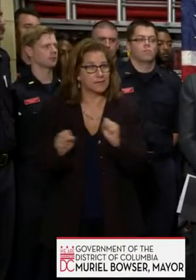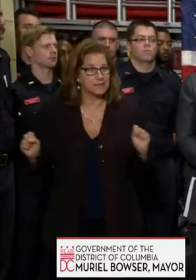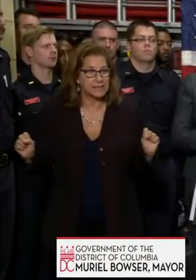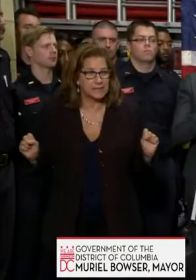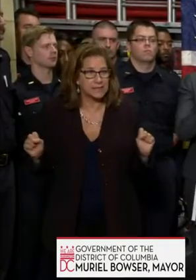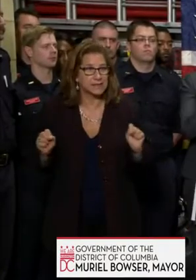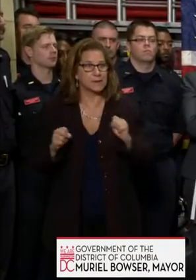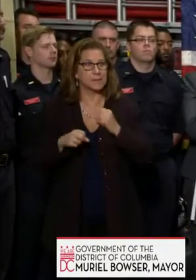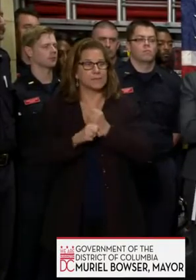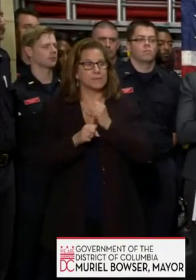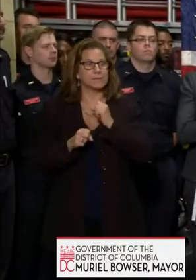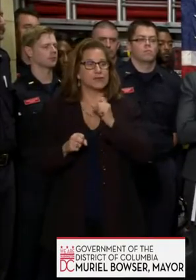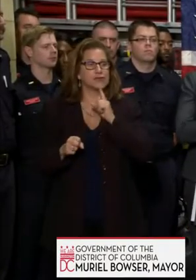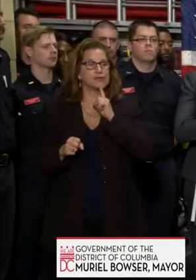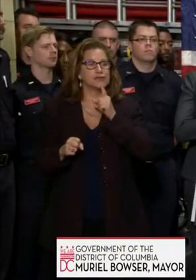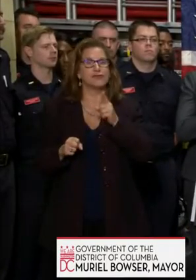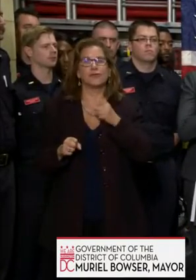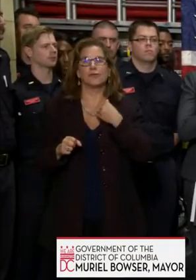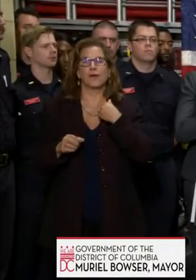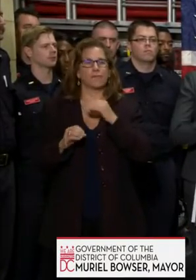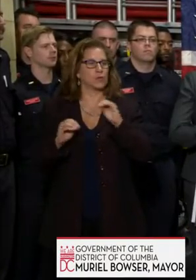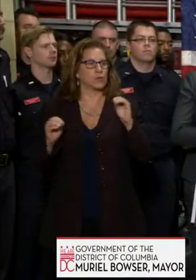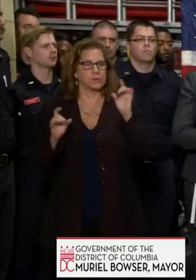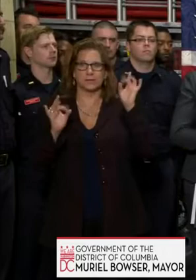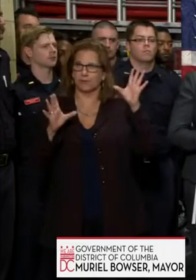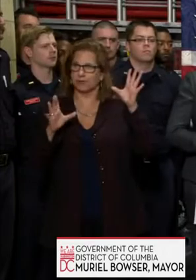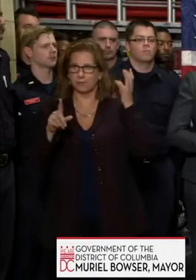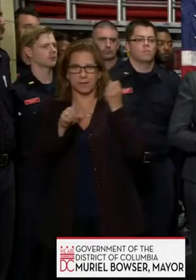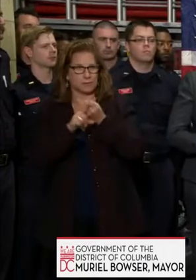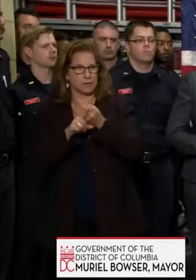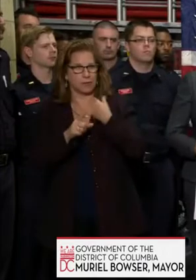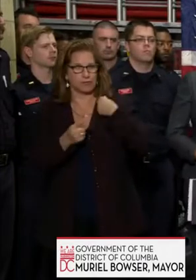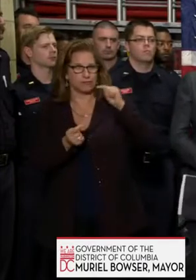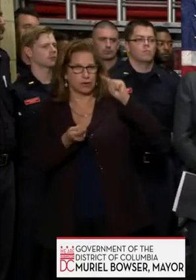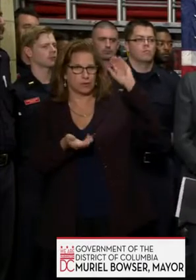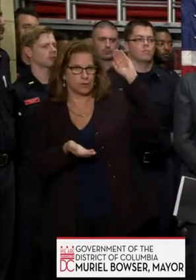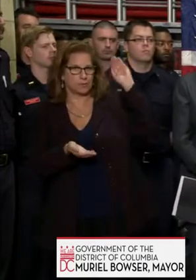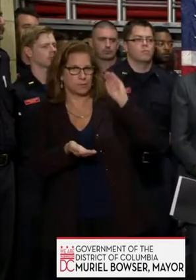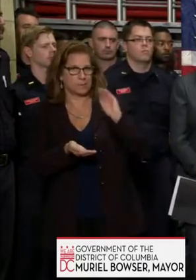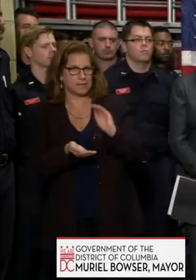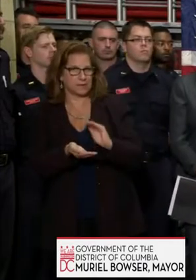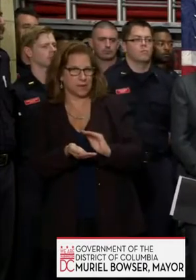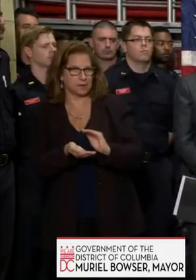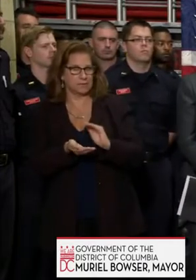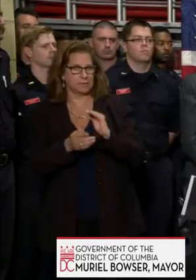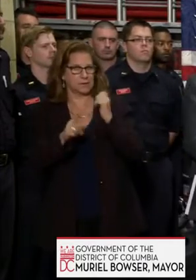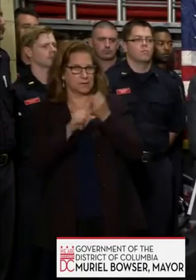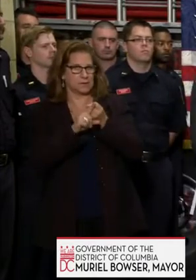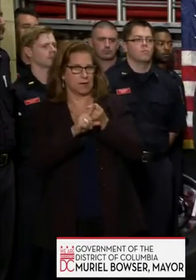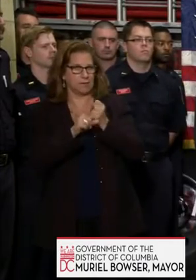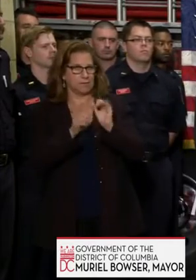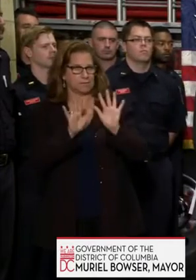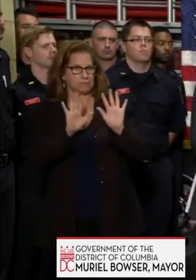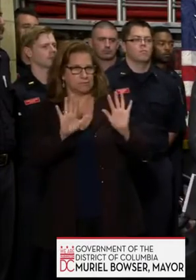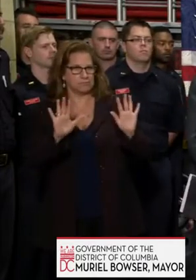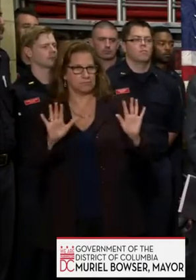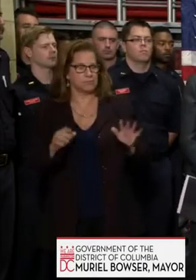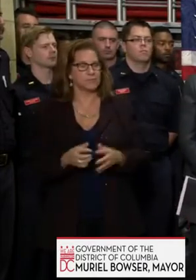ATTACKS AS THERE CAN BE AND THAT OUR RESPONSE IS AS GOOD AS IT CAN BE. AND THE THIRD POINT THAT IS A